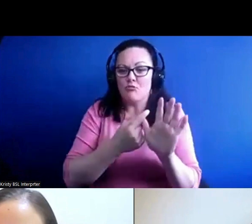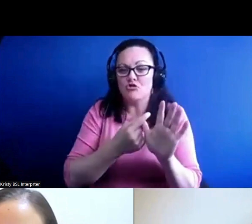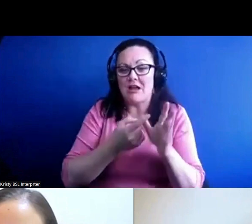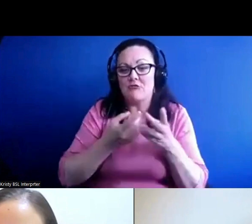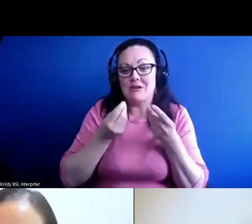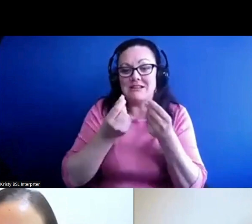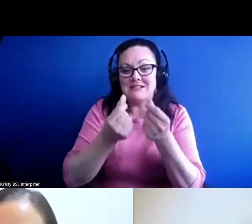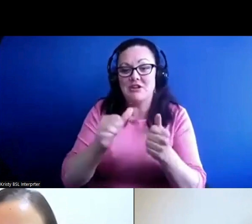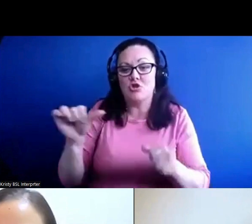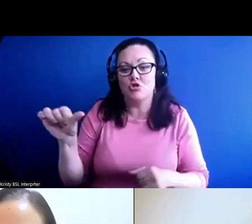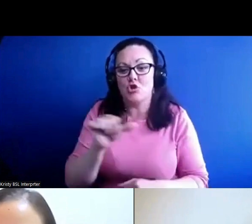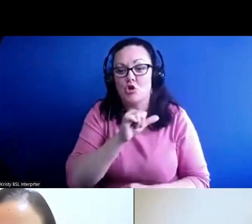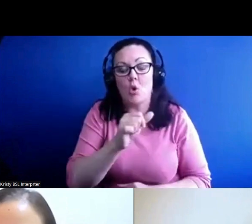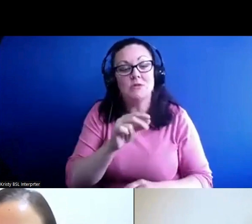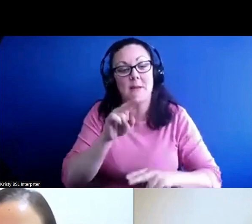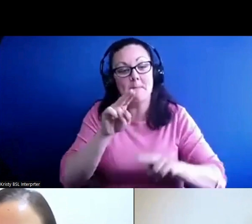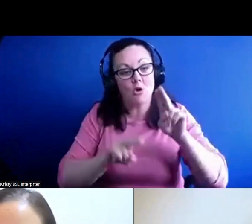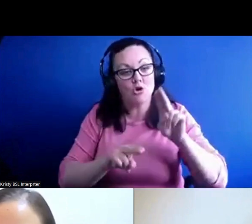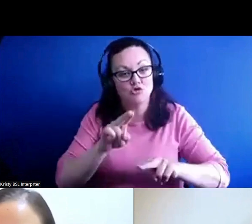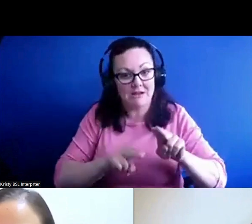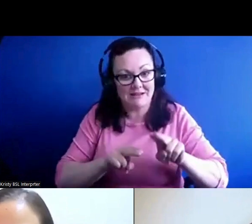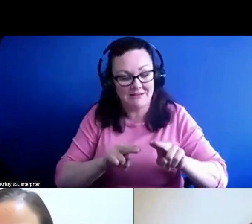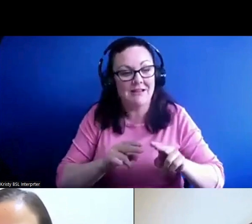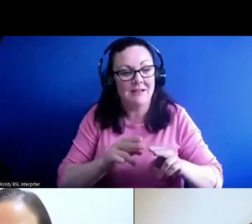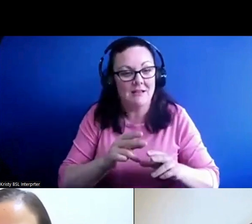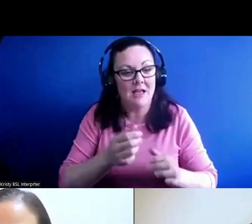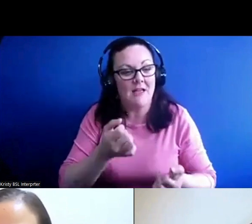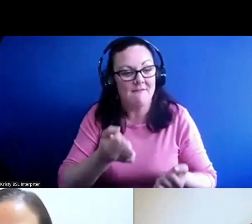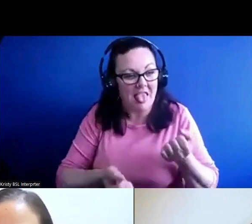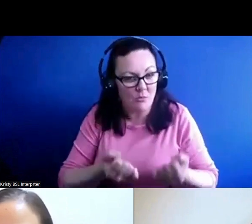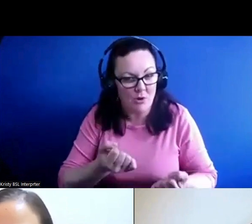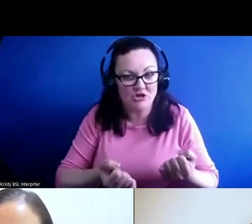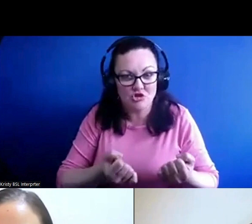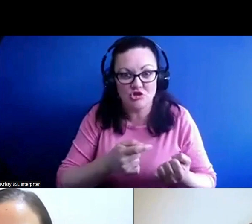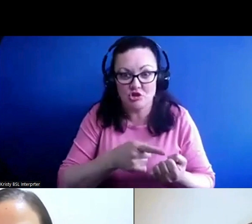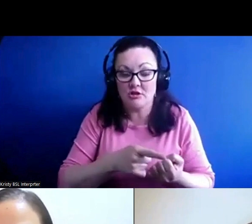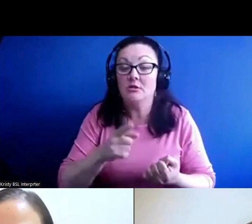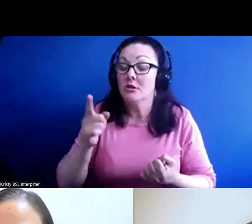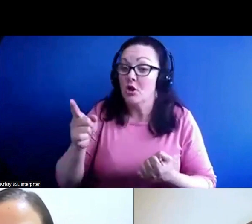valuation?" >>: Monitoring and valuation or